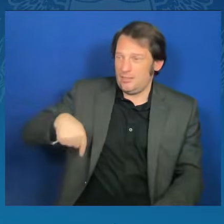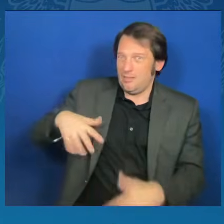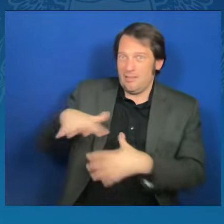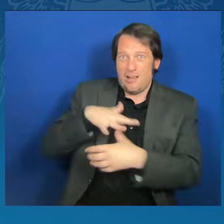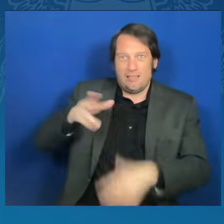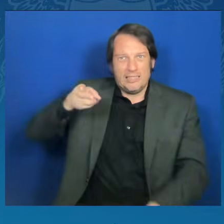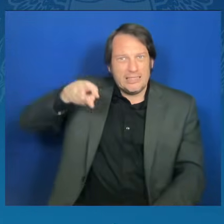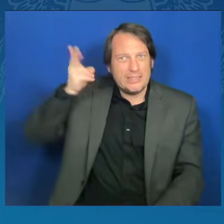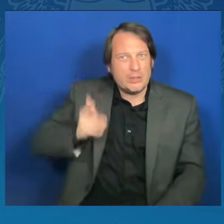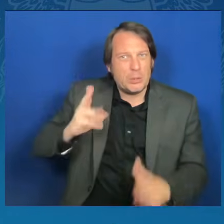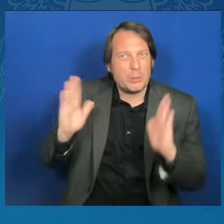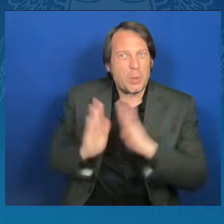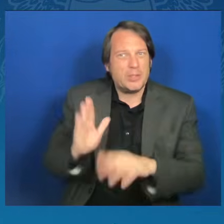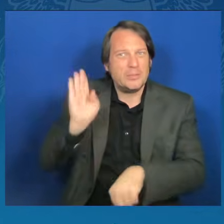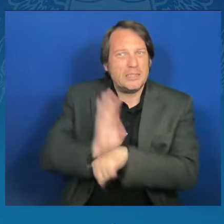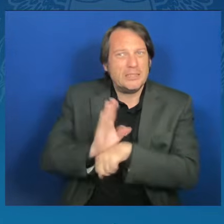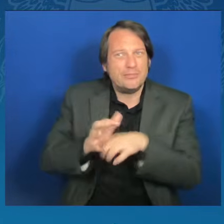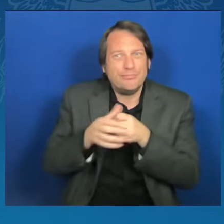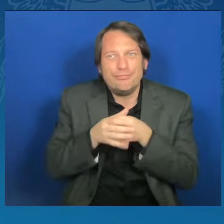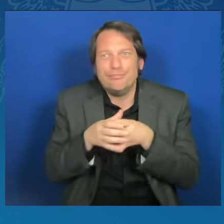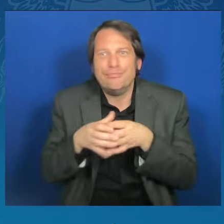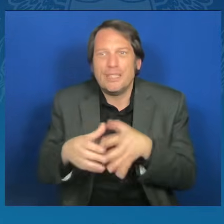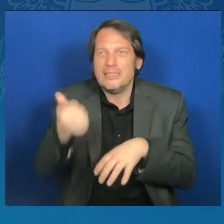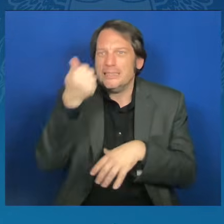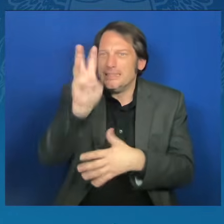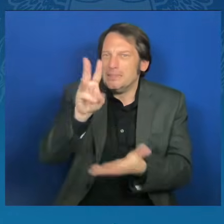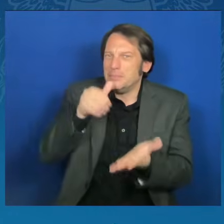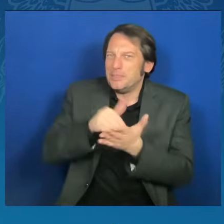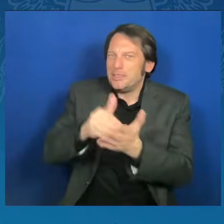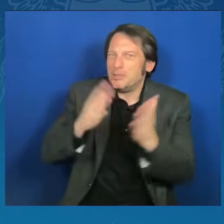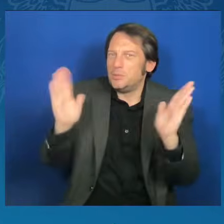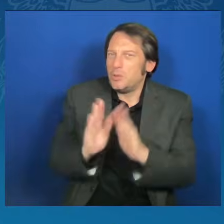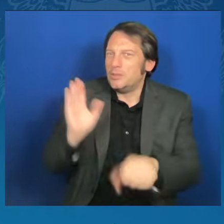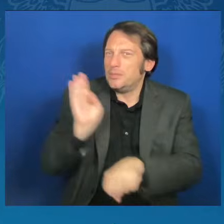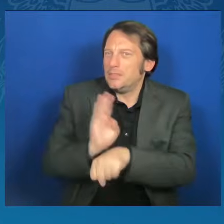a historic number, a doubling of black small businesses in America,